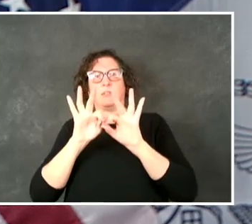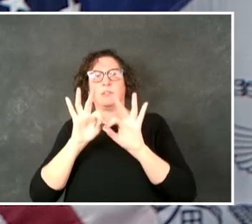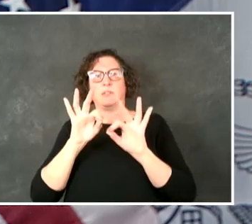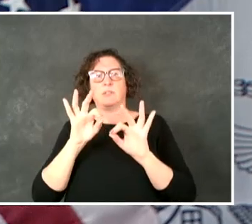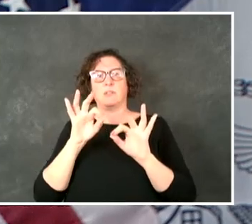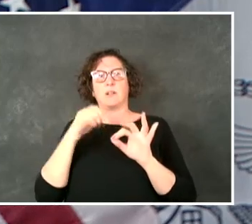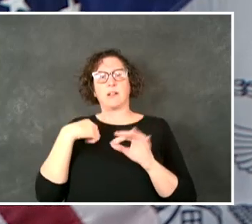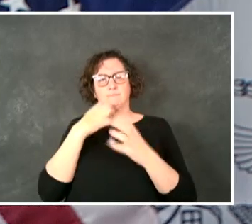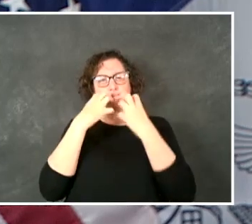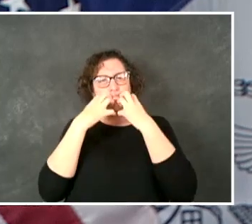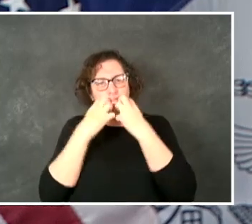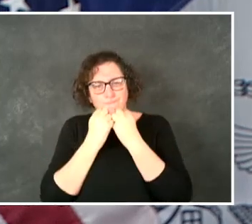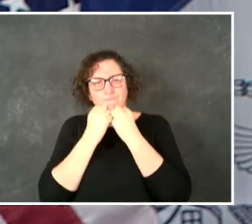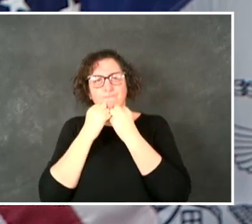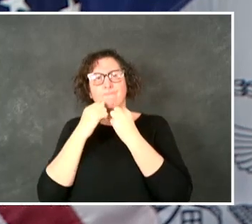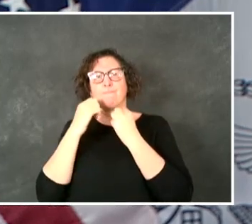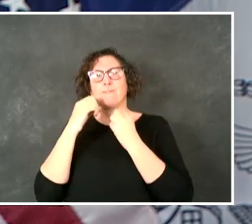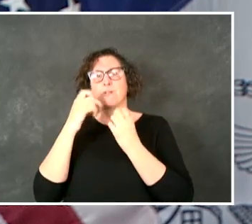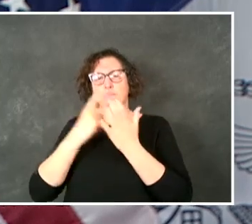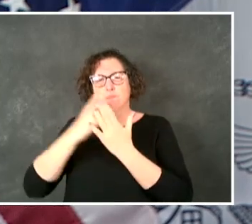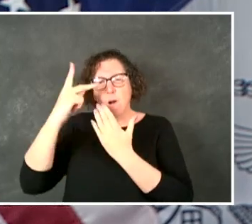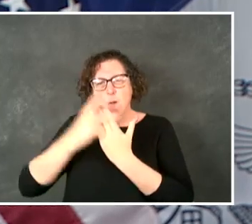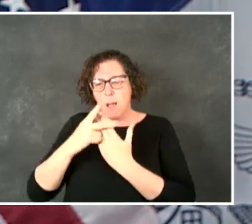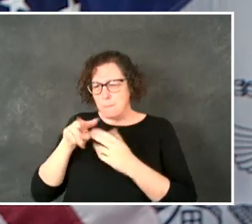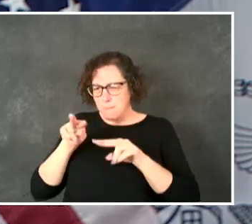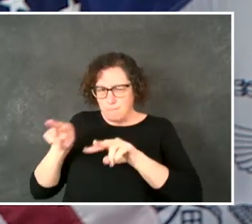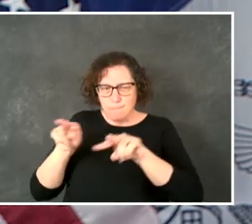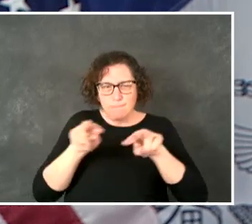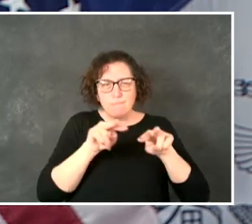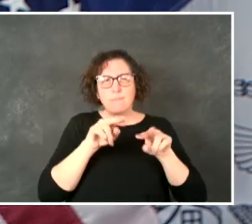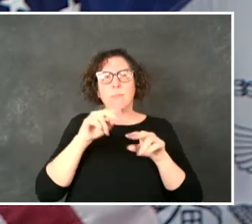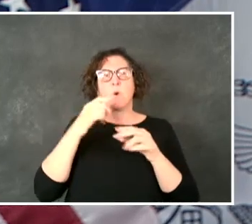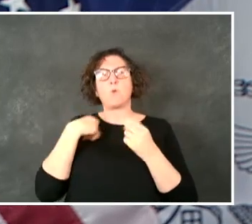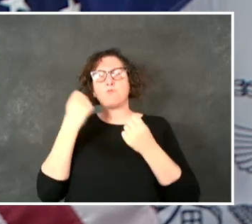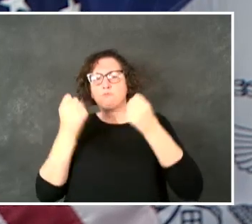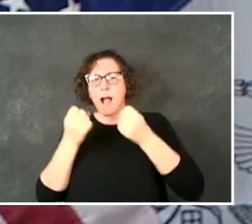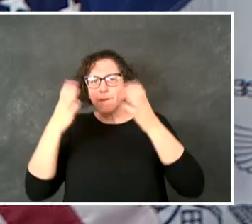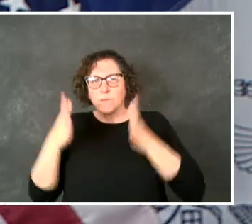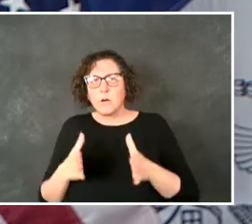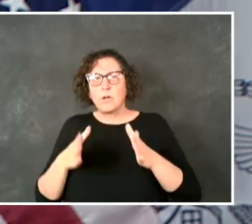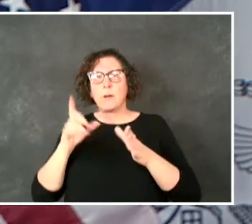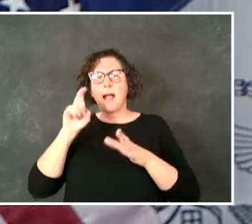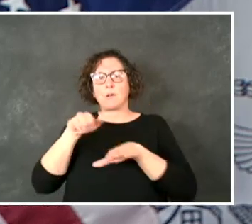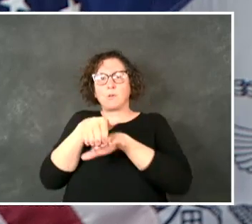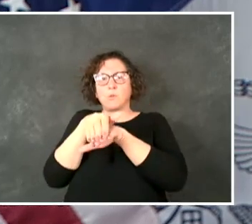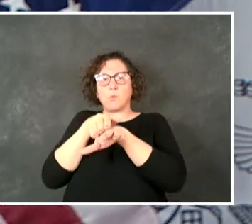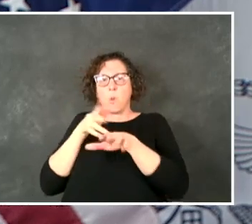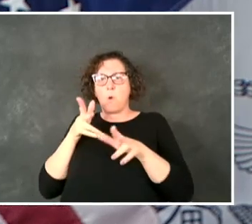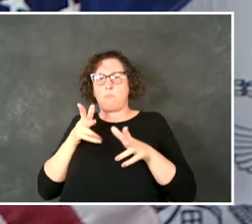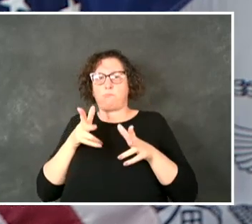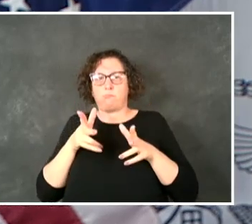BEVERY CAUTIOUS ABOUT MAKING SURE DRIVERS ARE CONSTANTLY GIVEN